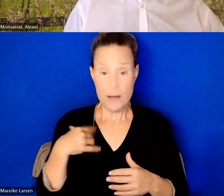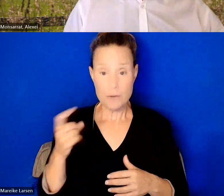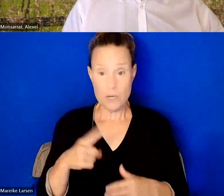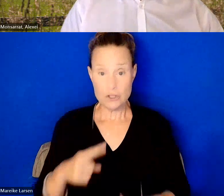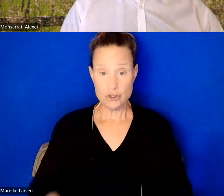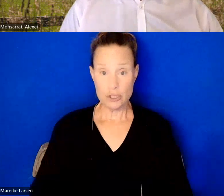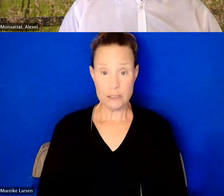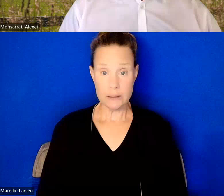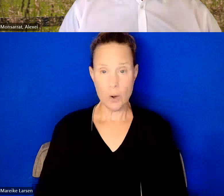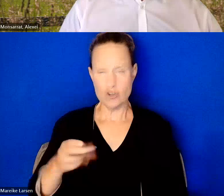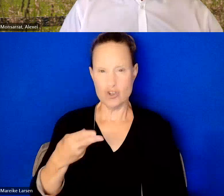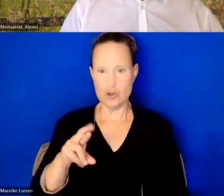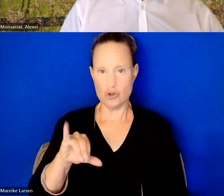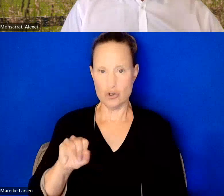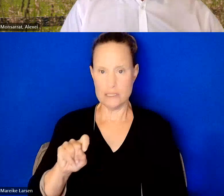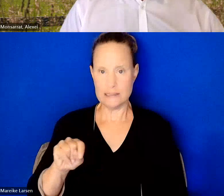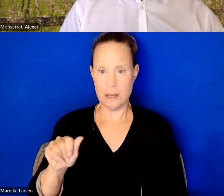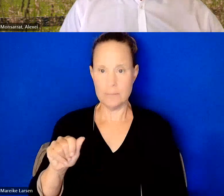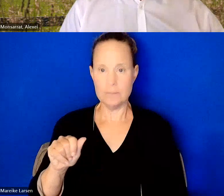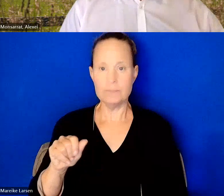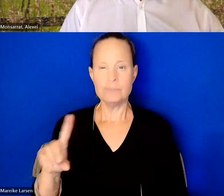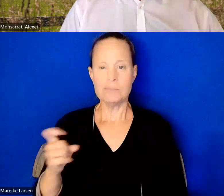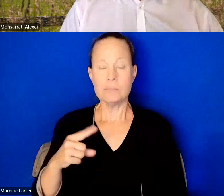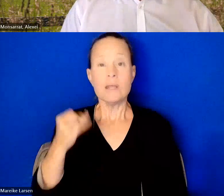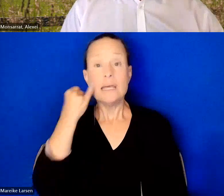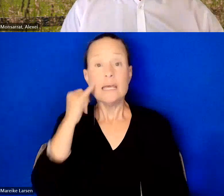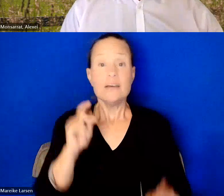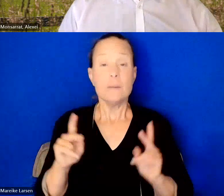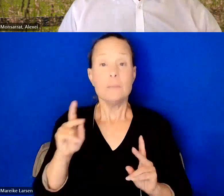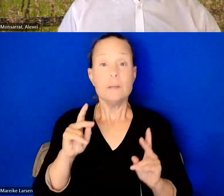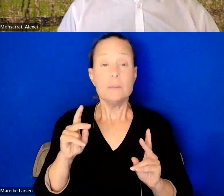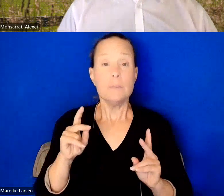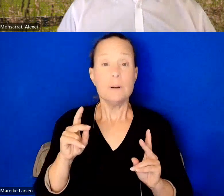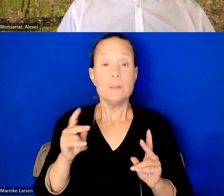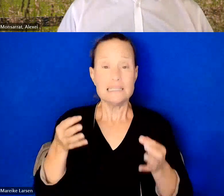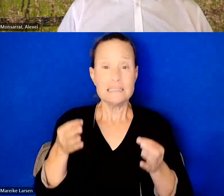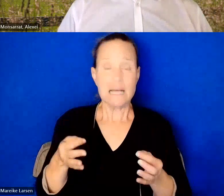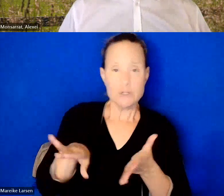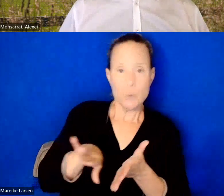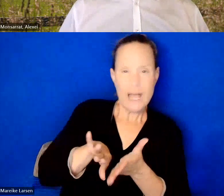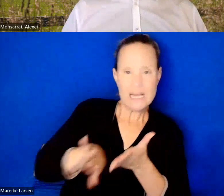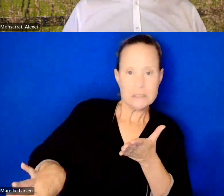How if people decide to exclude addresses, how are you going to?